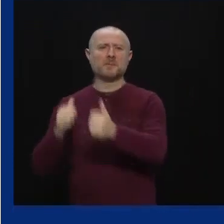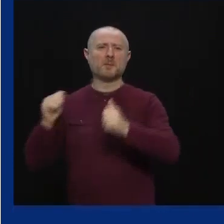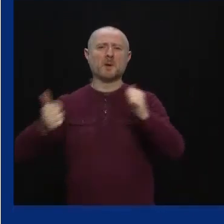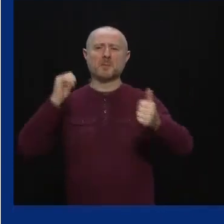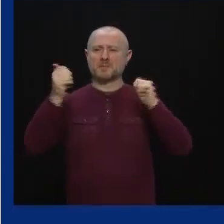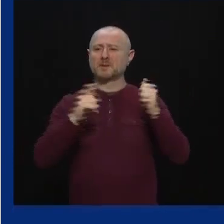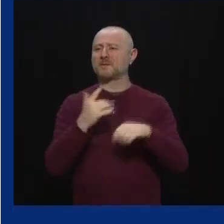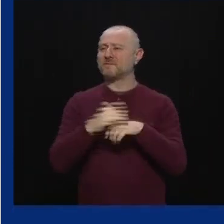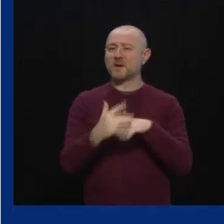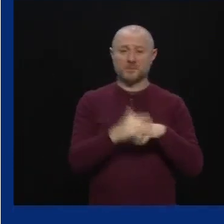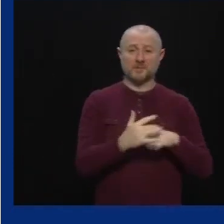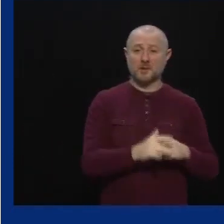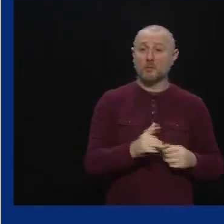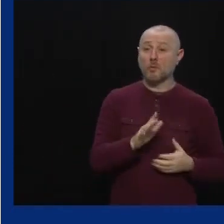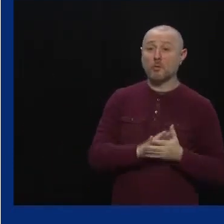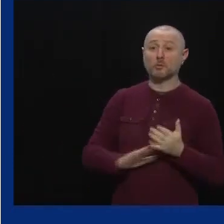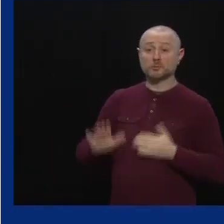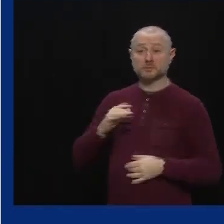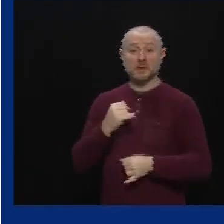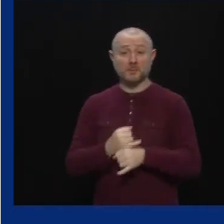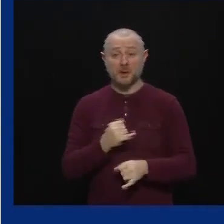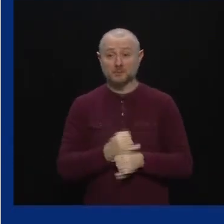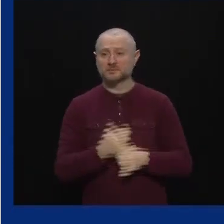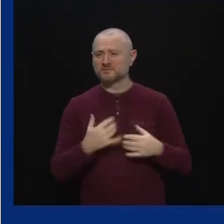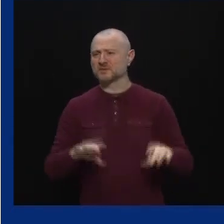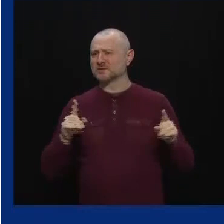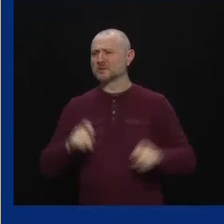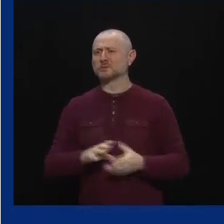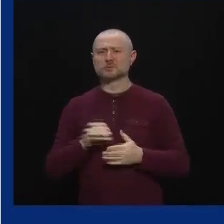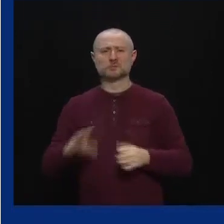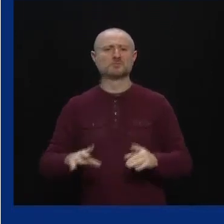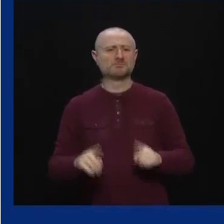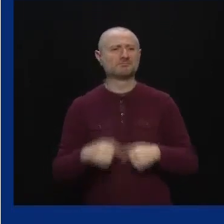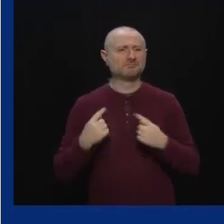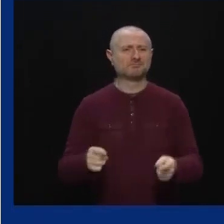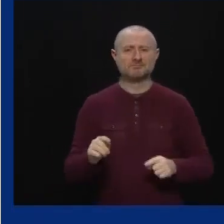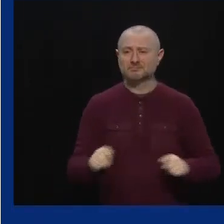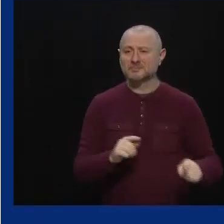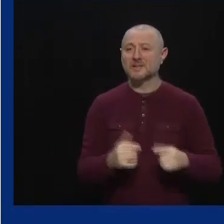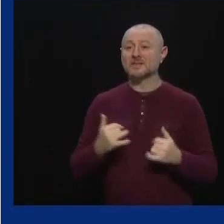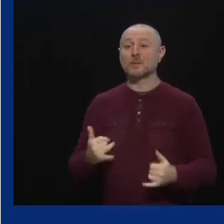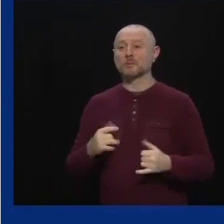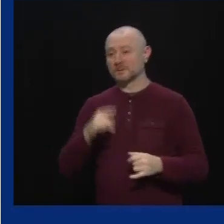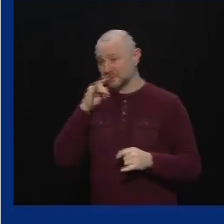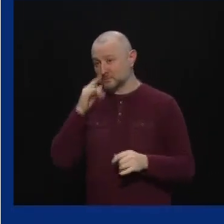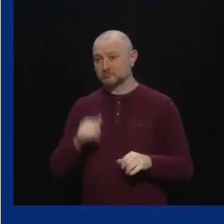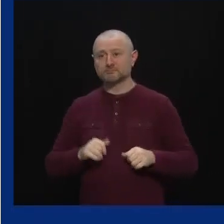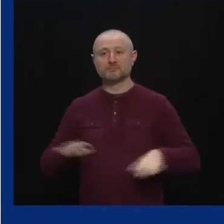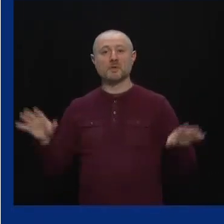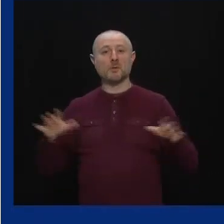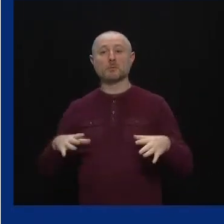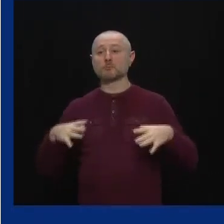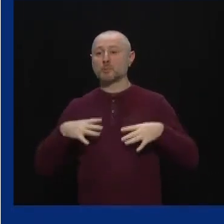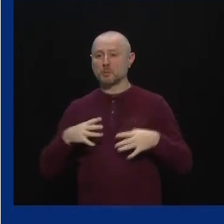ON OUR PART IN TERMS OF REALLY SCALING UP THIS WINTER SURGE STRATEGY, FINDING MORE PLACES THAT WERE AVAILABLE, ESPECIALLY